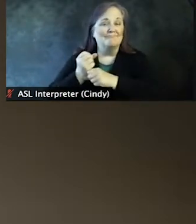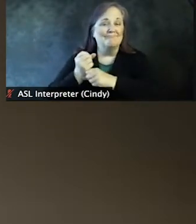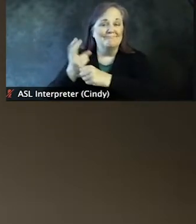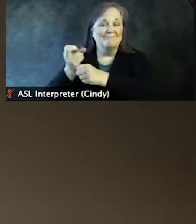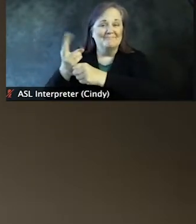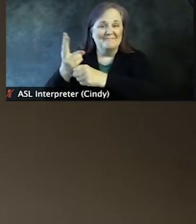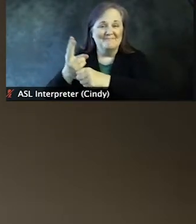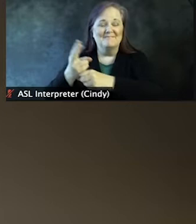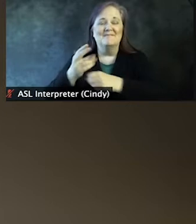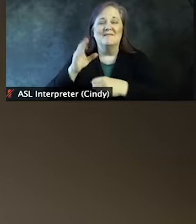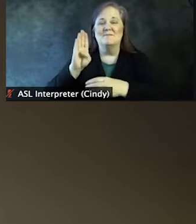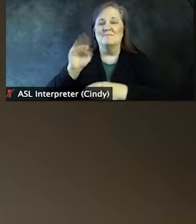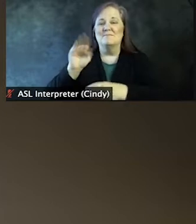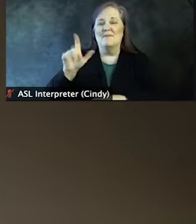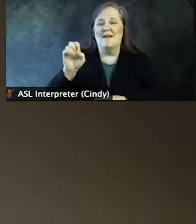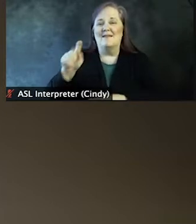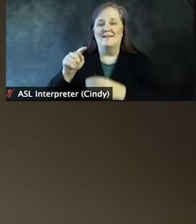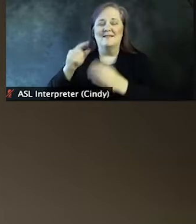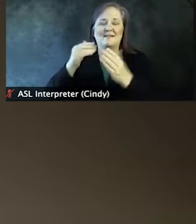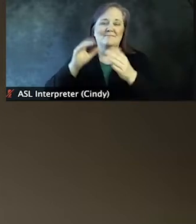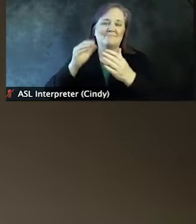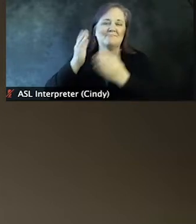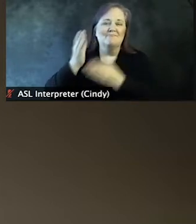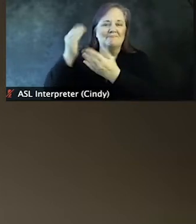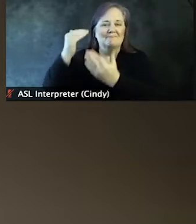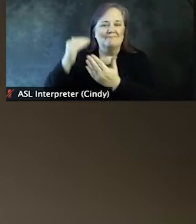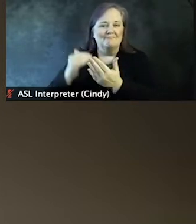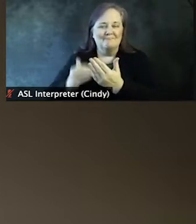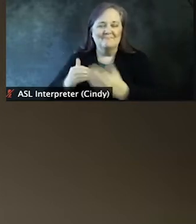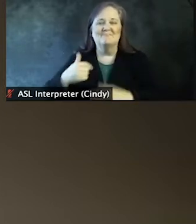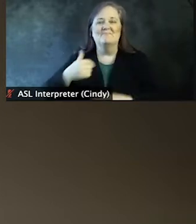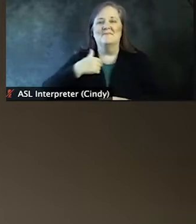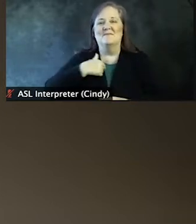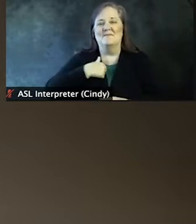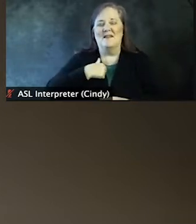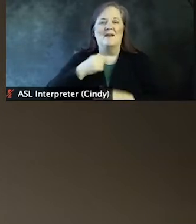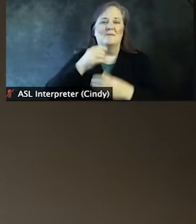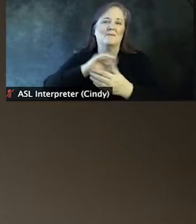I'm Kim Nalder, professor at Sacramento State and director of the Project for an Informed Electorate at Sacramento State.